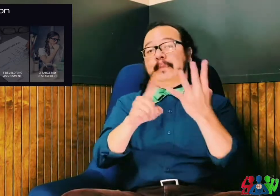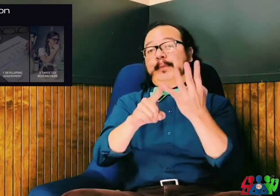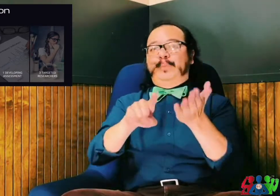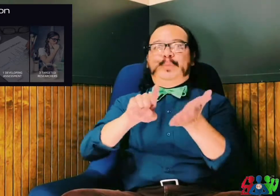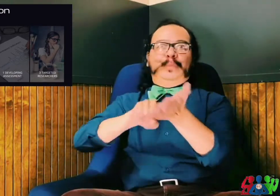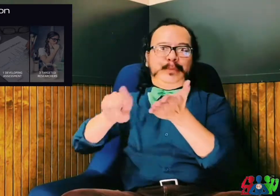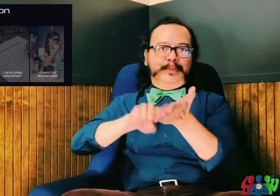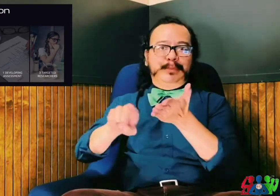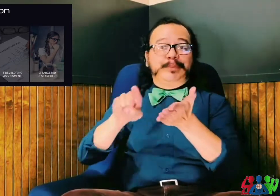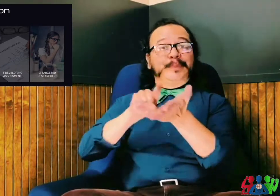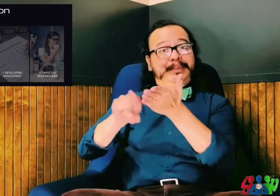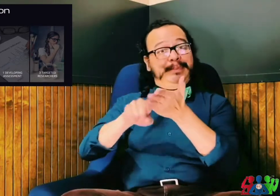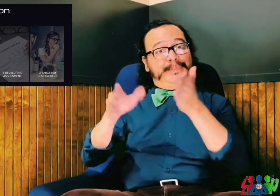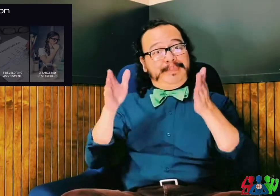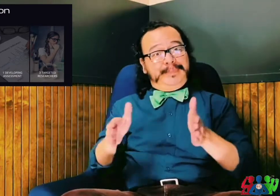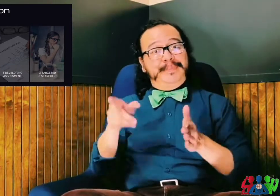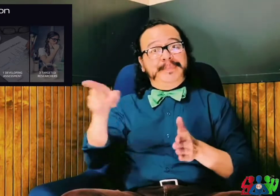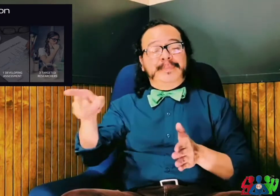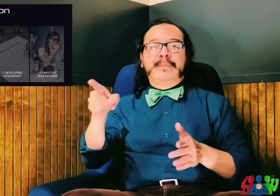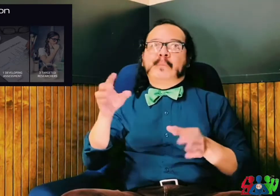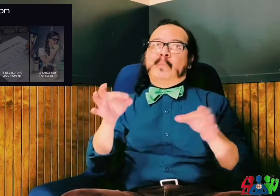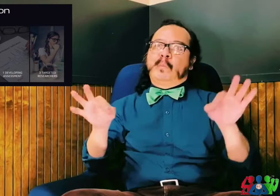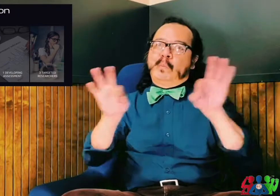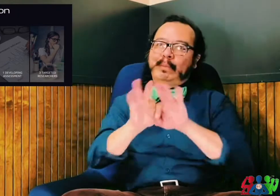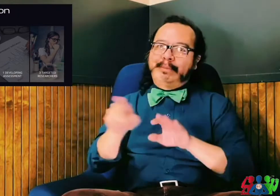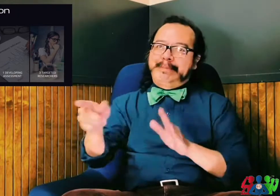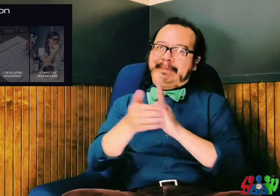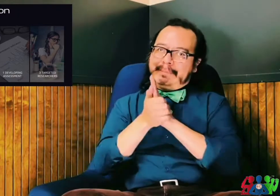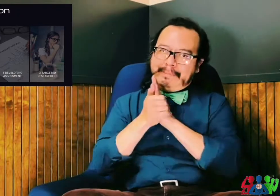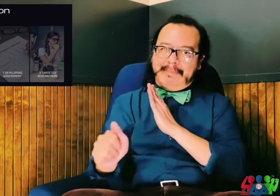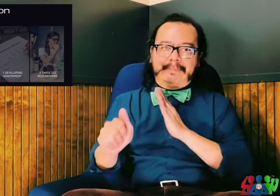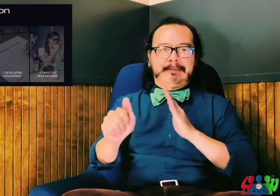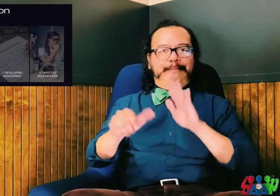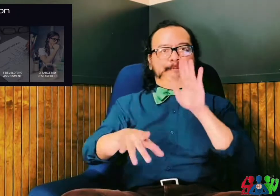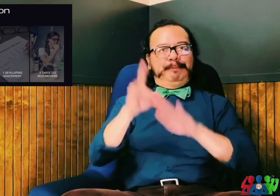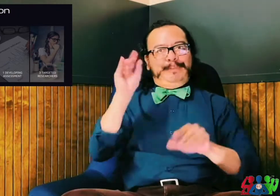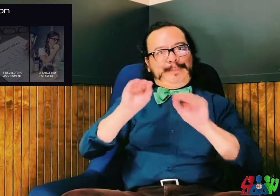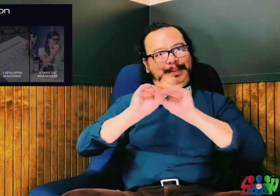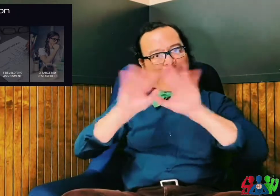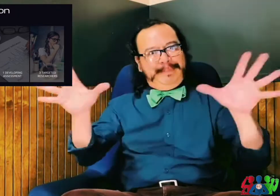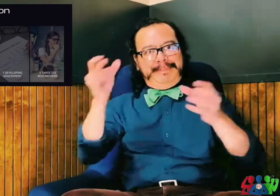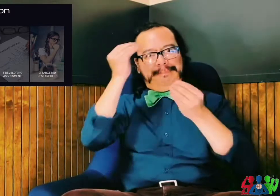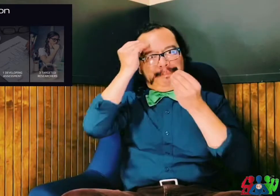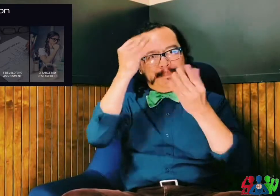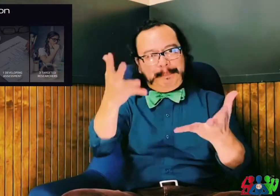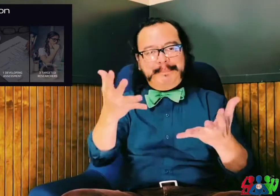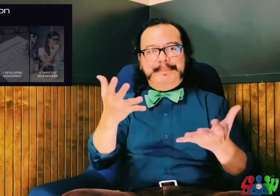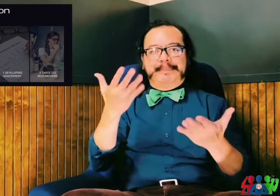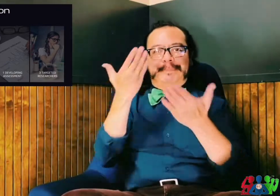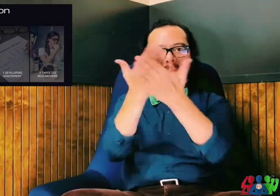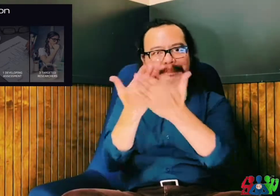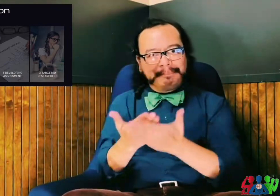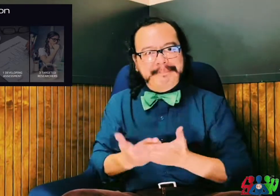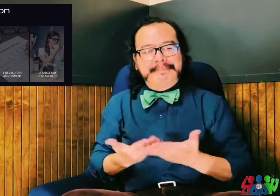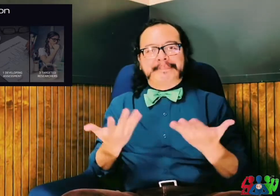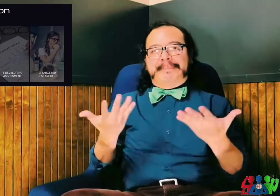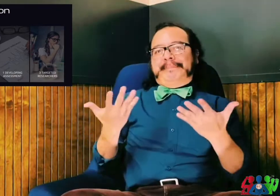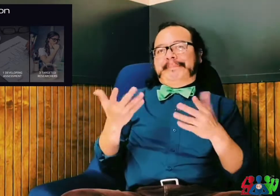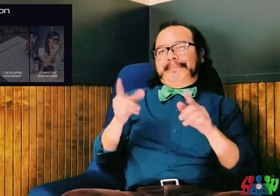Researchers: Researchers should be explicit about the nature of the integration, the type of evidence collected to demonstrate,